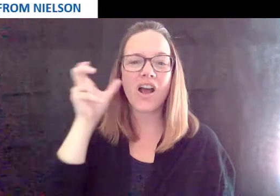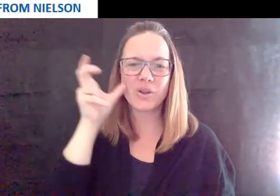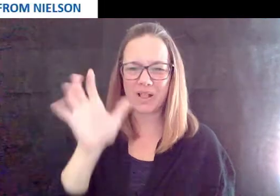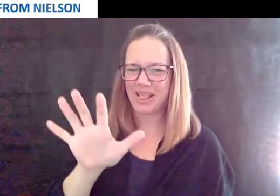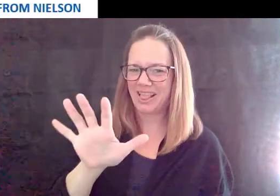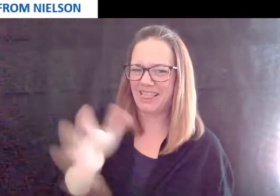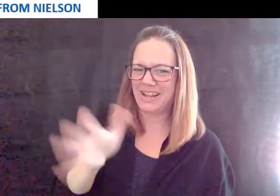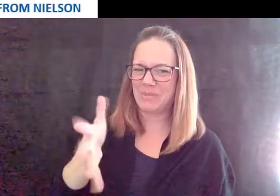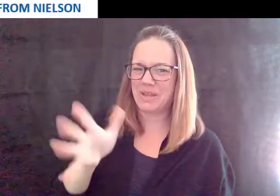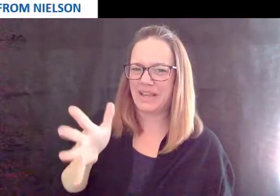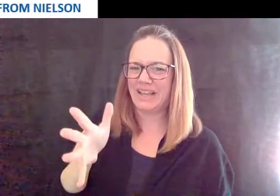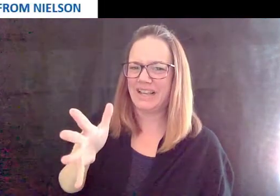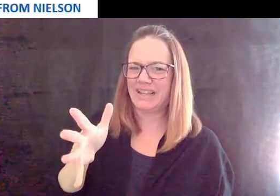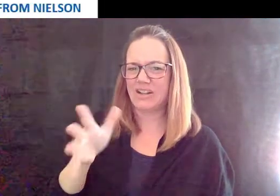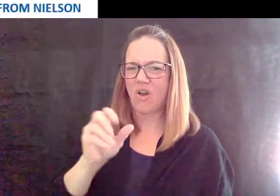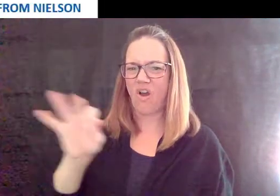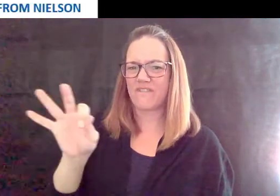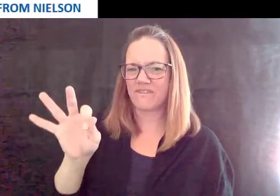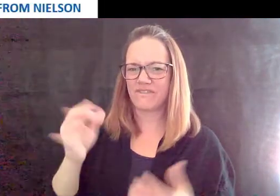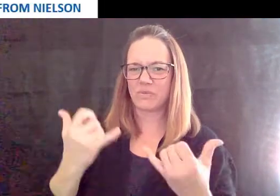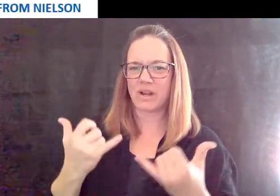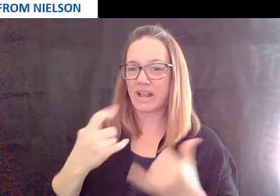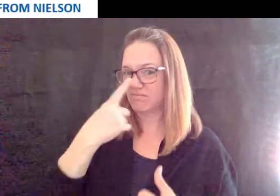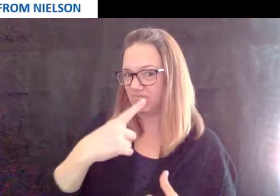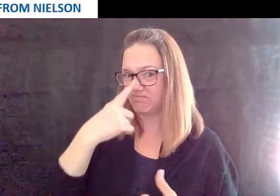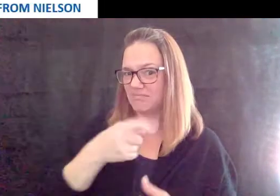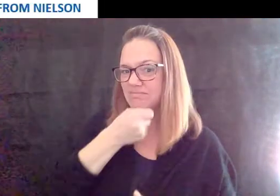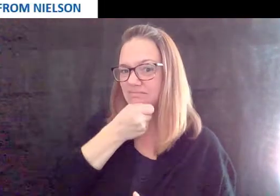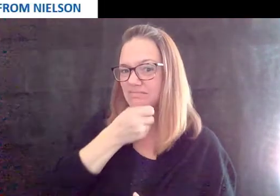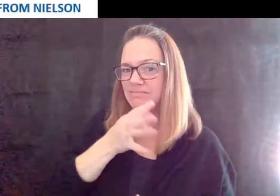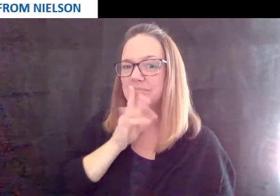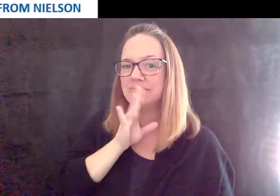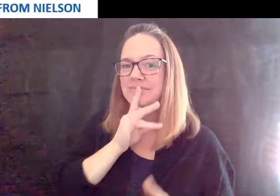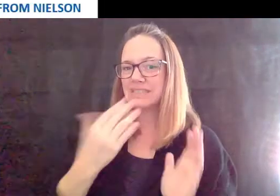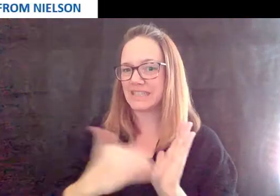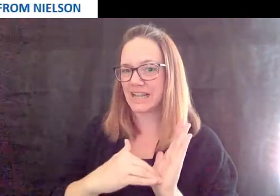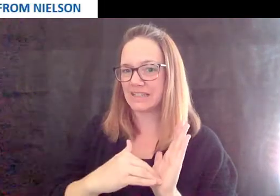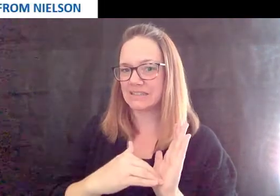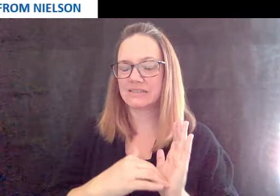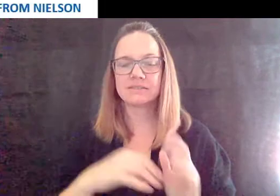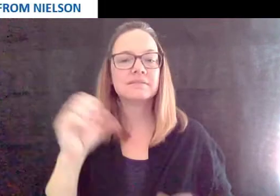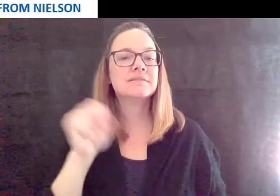is just a little bit funky right now. Try speaking again.